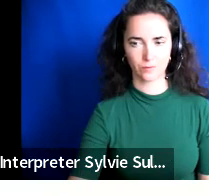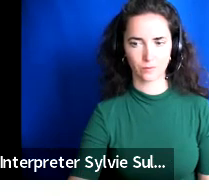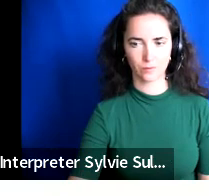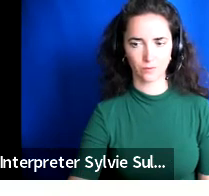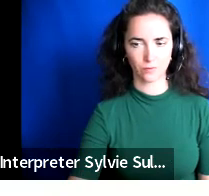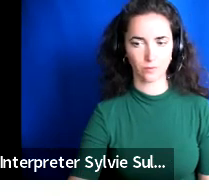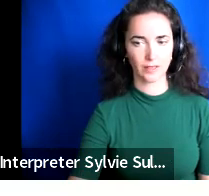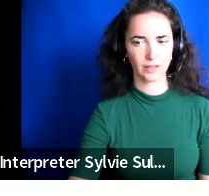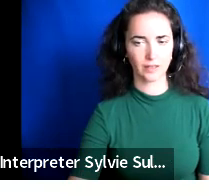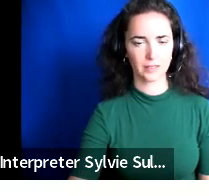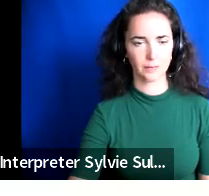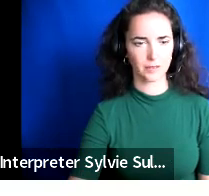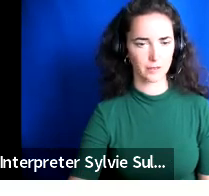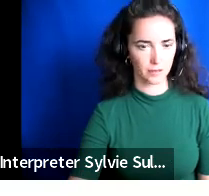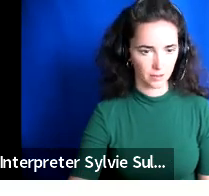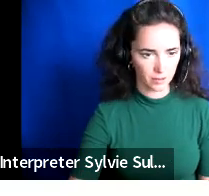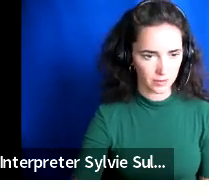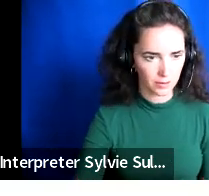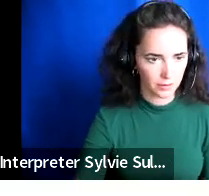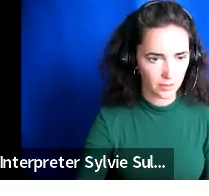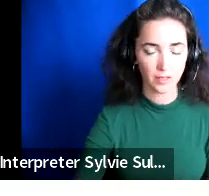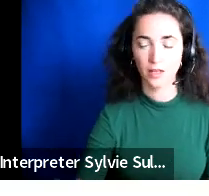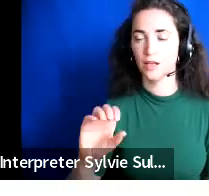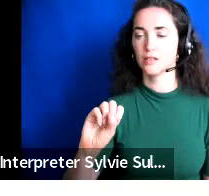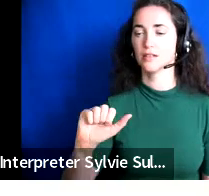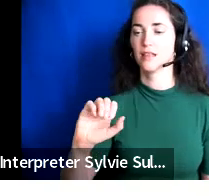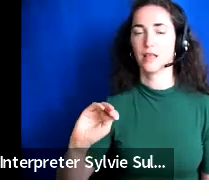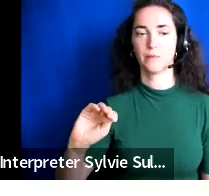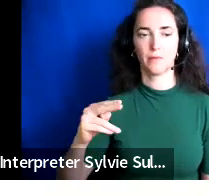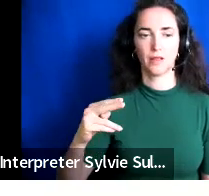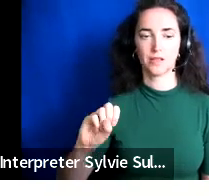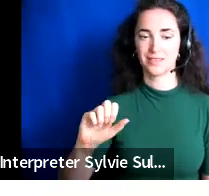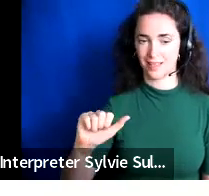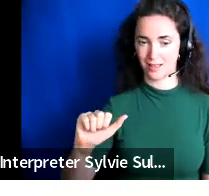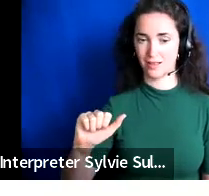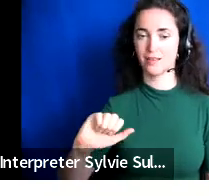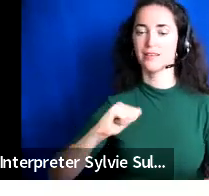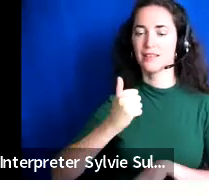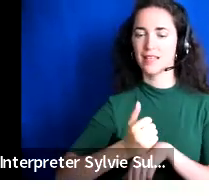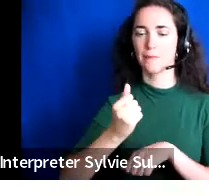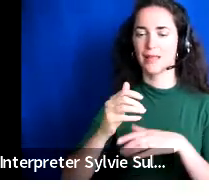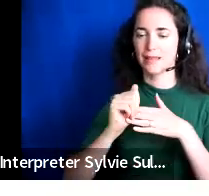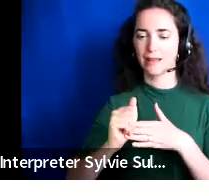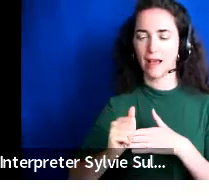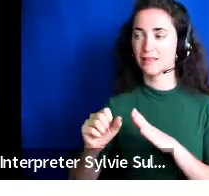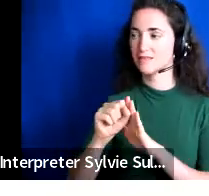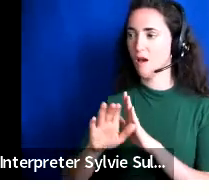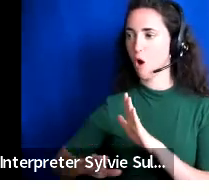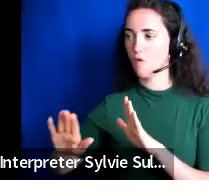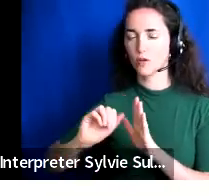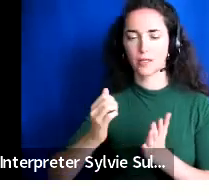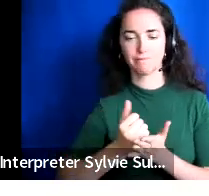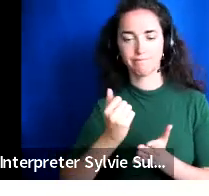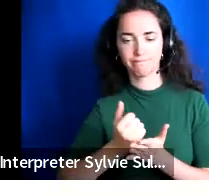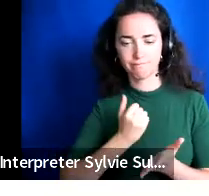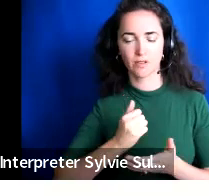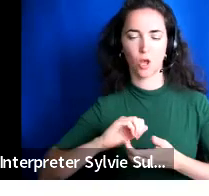Lots of toolkits and resource guides that can be used by the States as well as by partners around the State provider agencies.